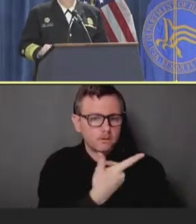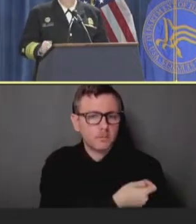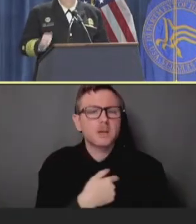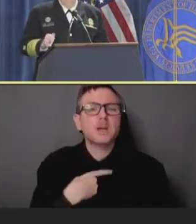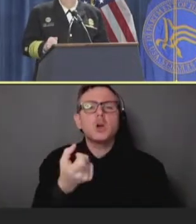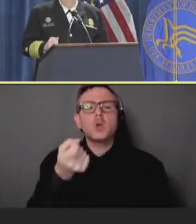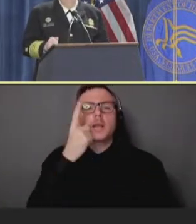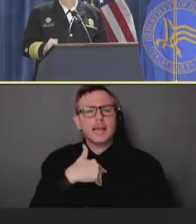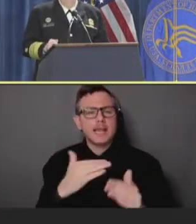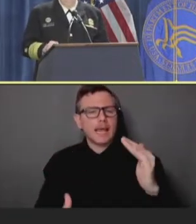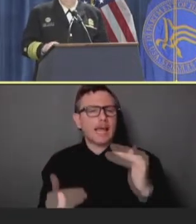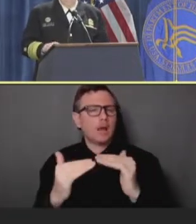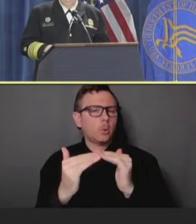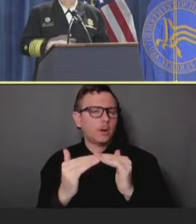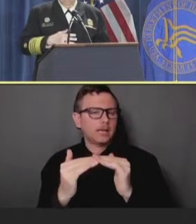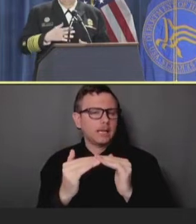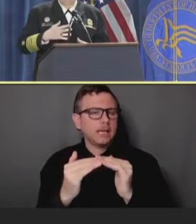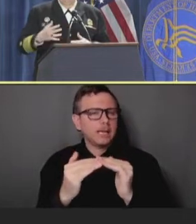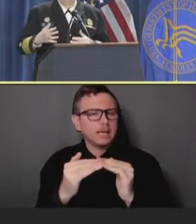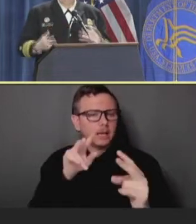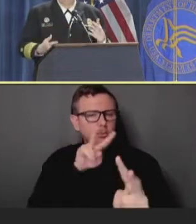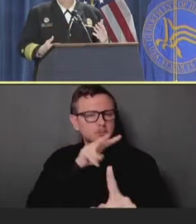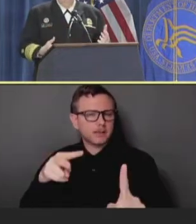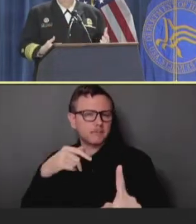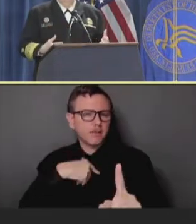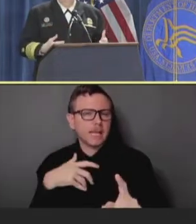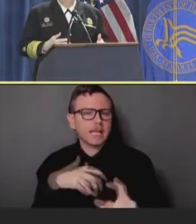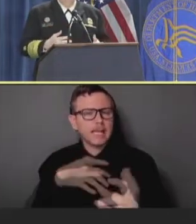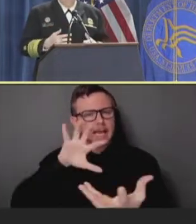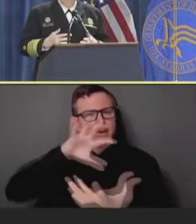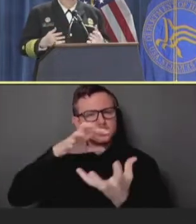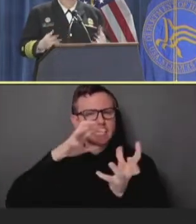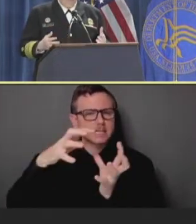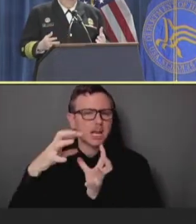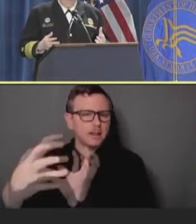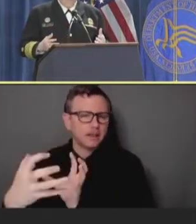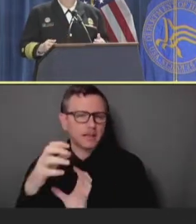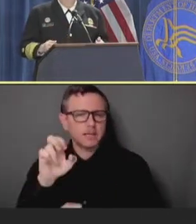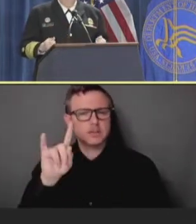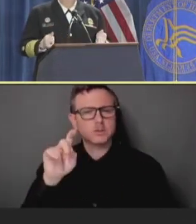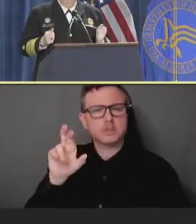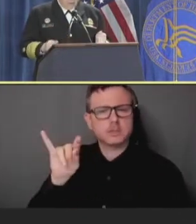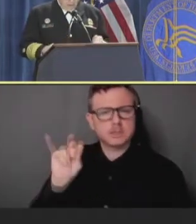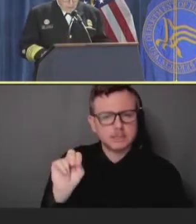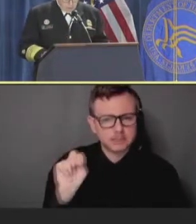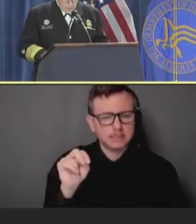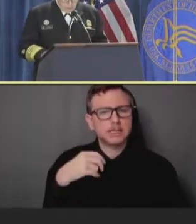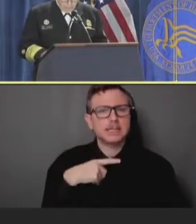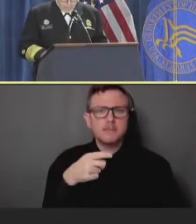to this vaccination and the intersectionality of health equity is critically important.